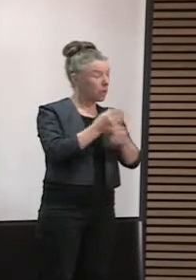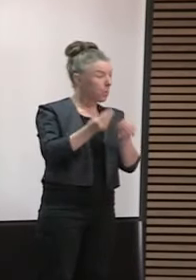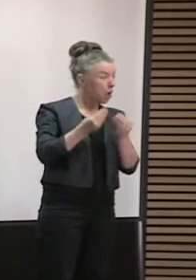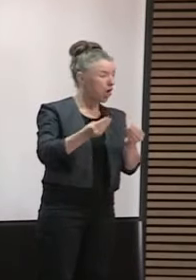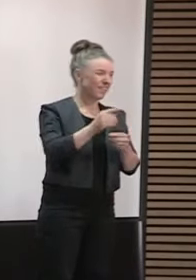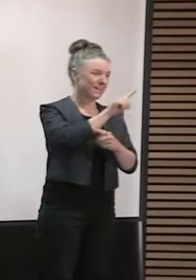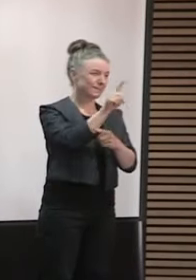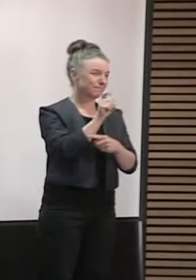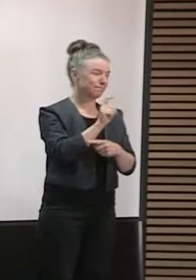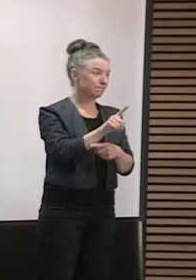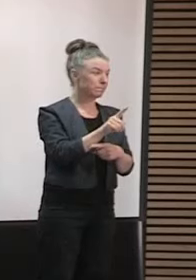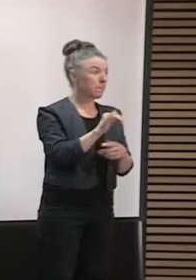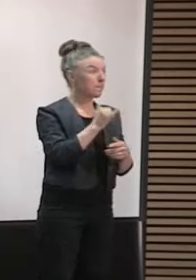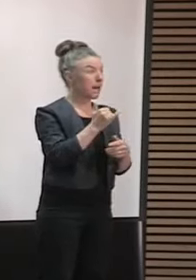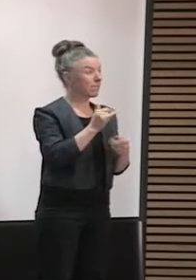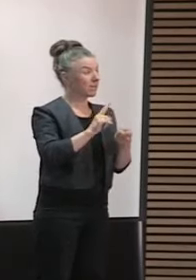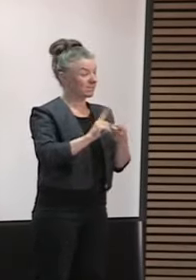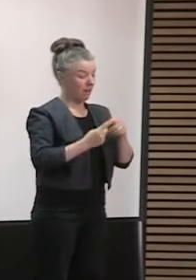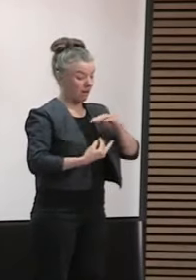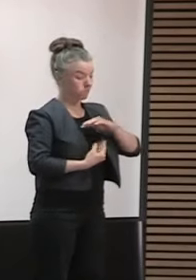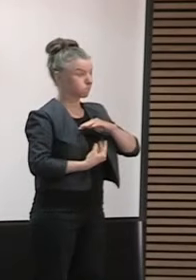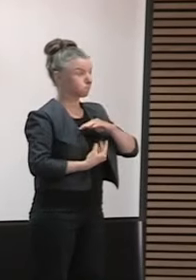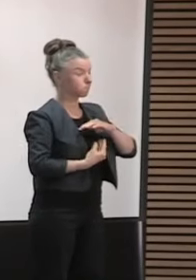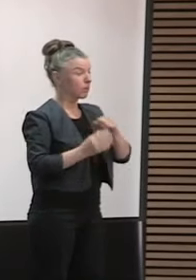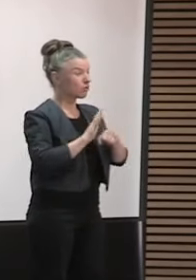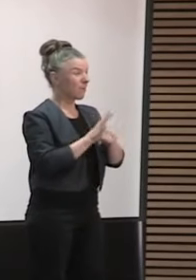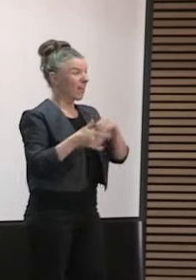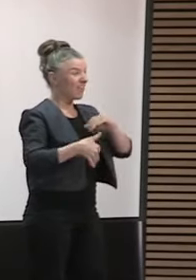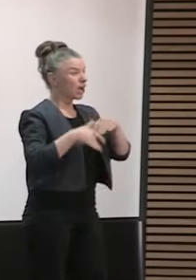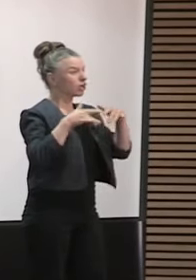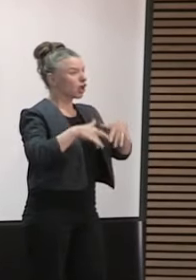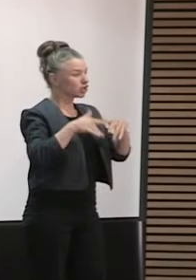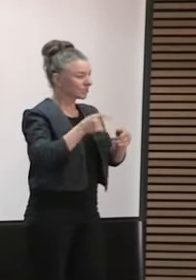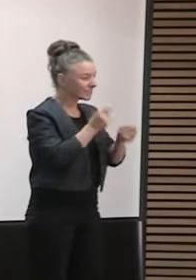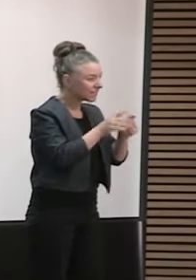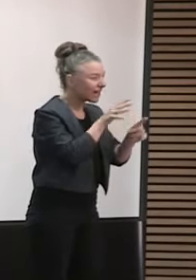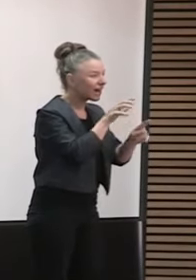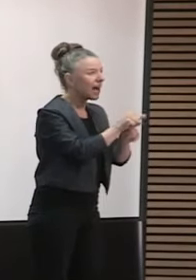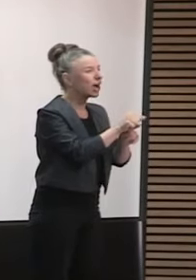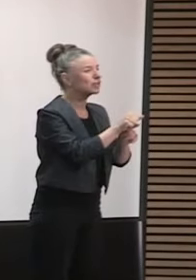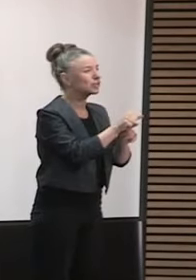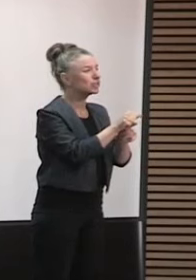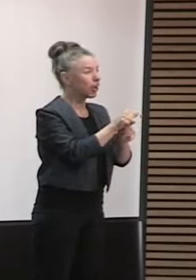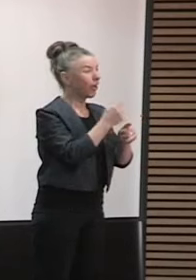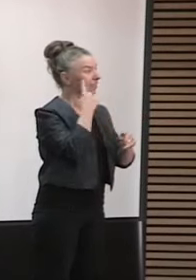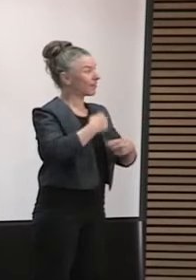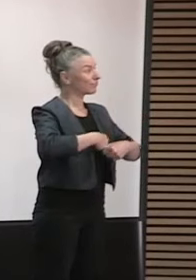in place around aircrew - and bearing in mind there's the flight crew, the people who fly the planes, the cabin crew for those carrying passengers